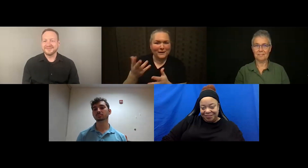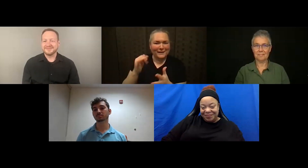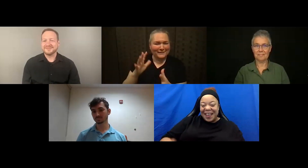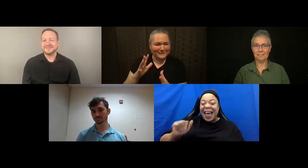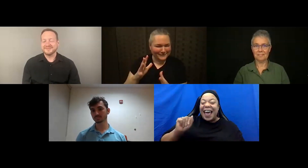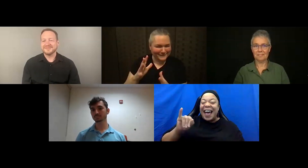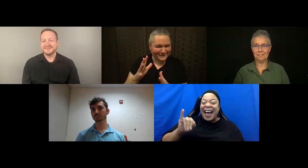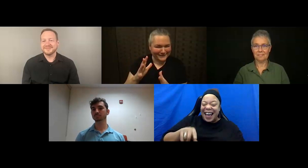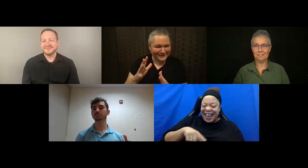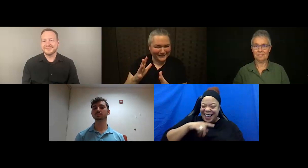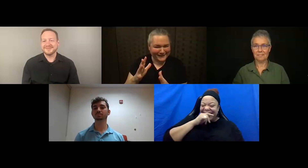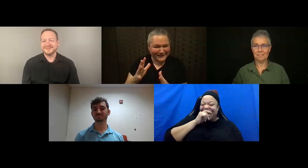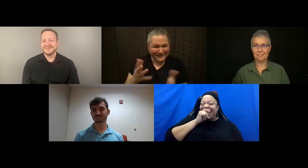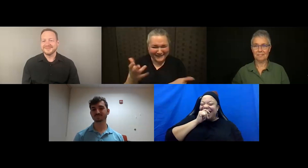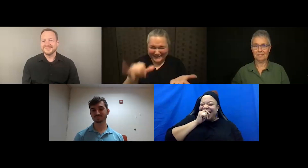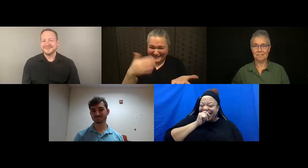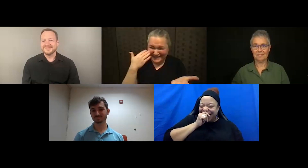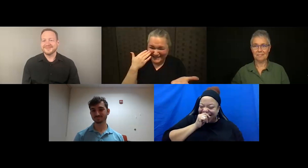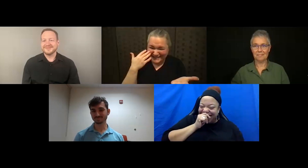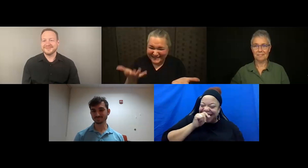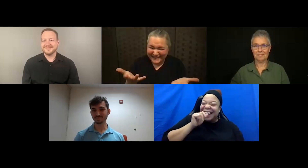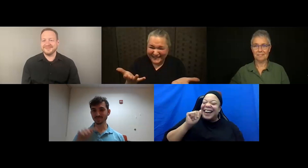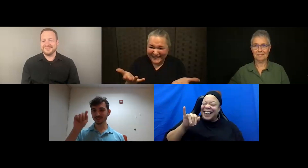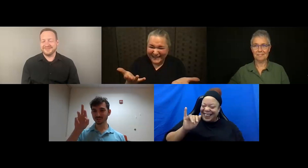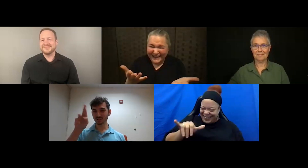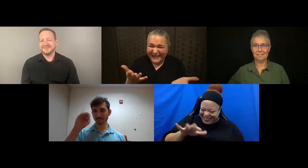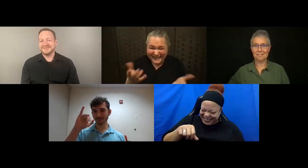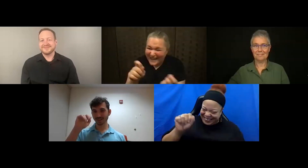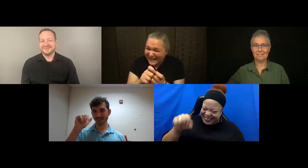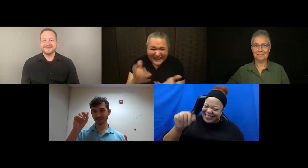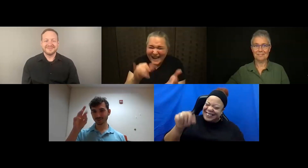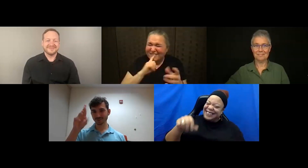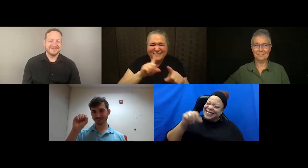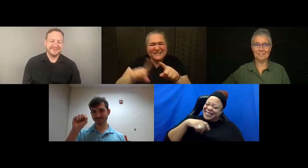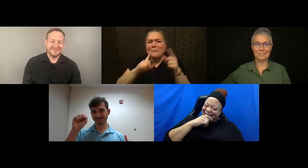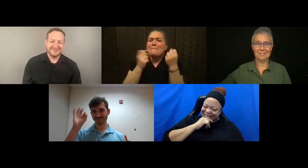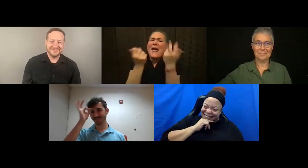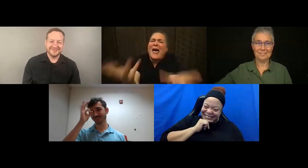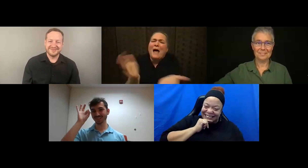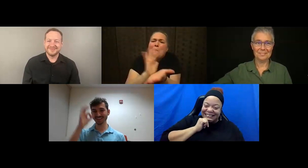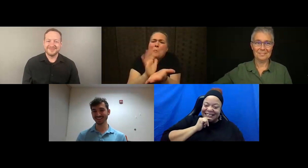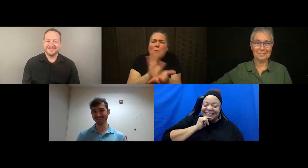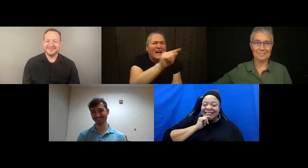and they destroy the world. We see that all the time! You know what I'm talking about! There's